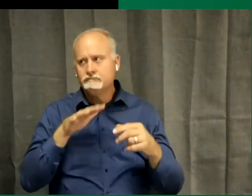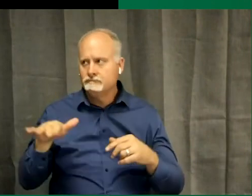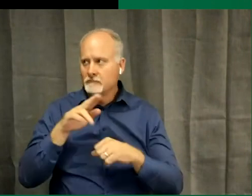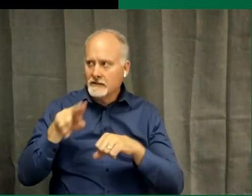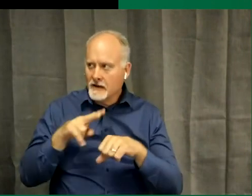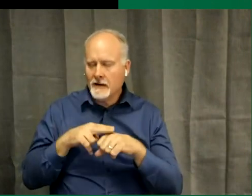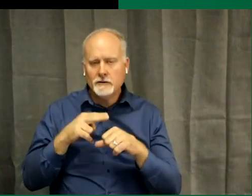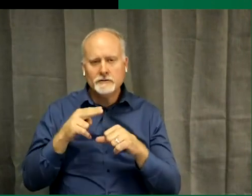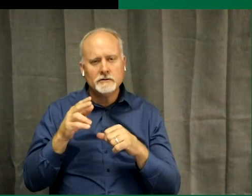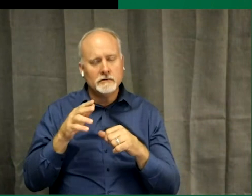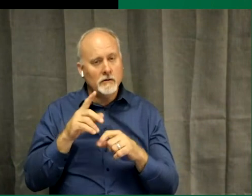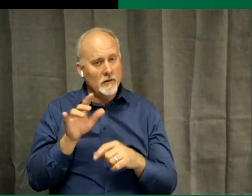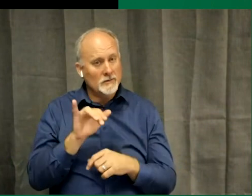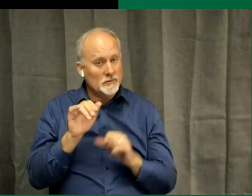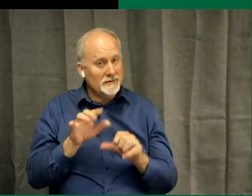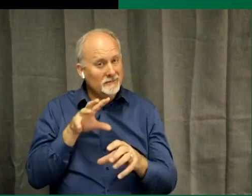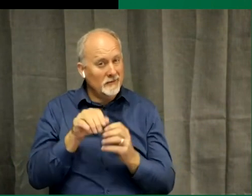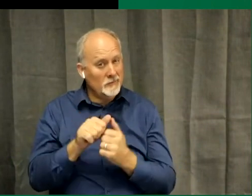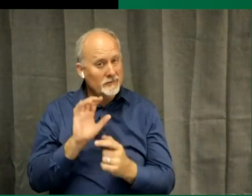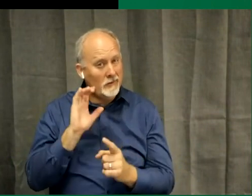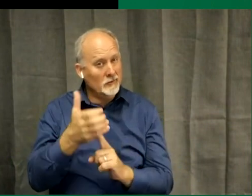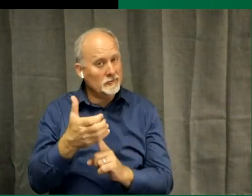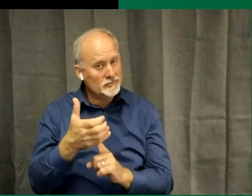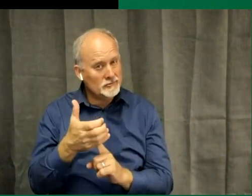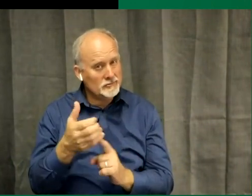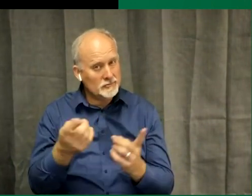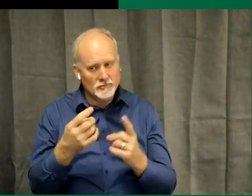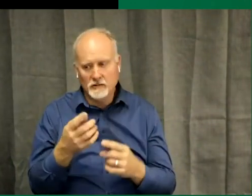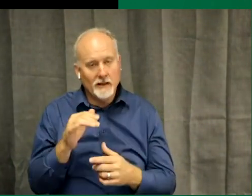indulging in cultural activities i know i put down trying new hairstyles but i know